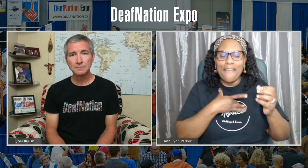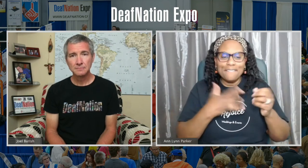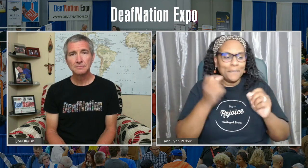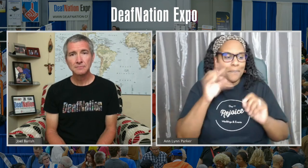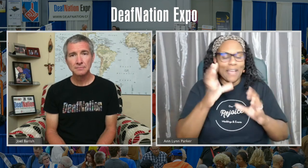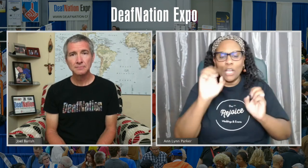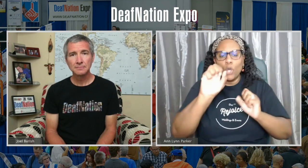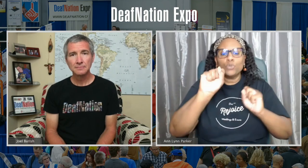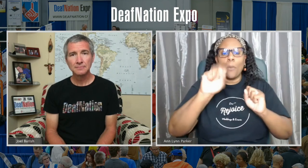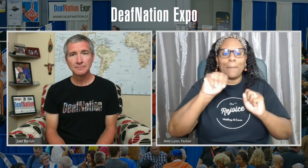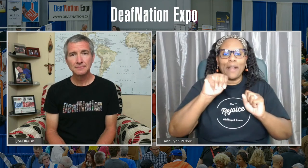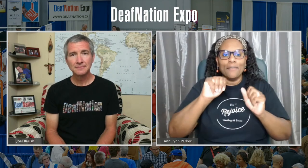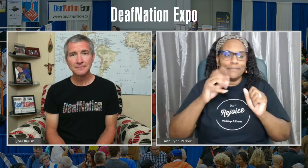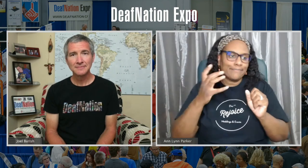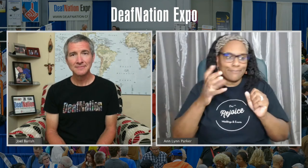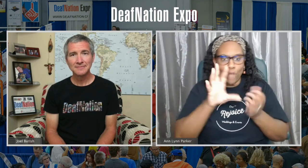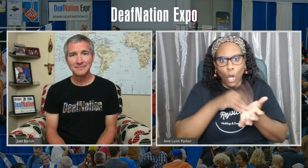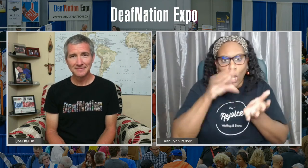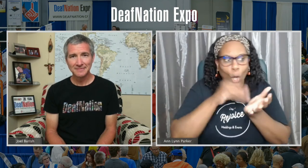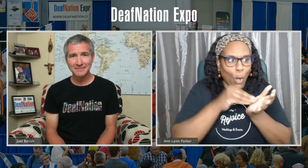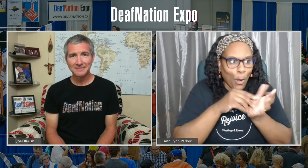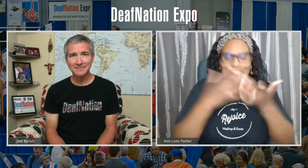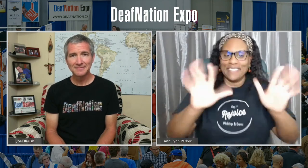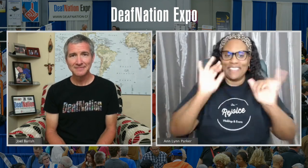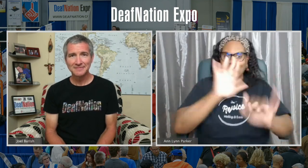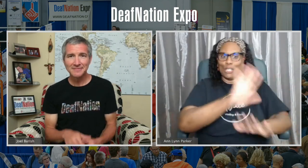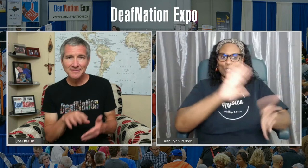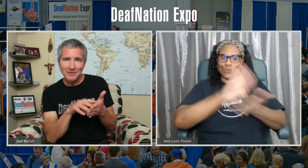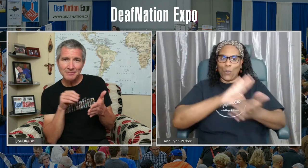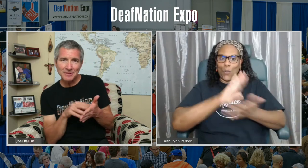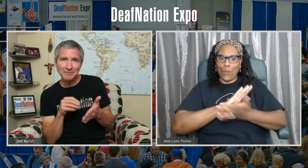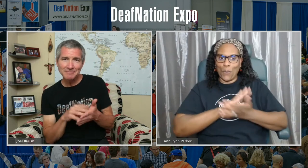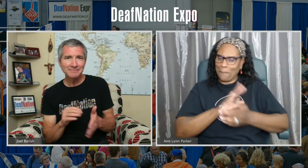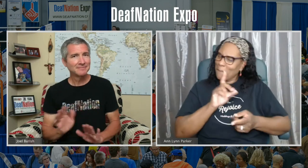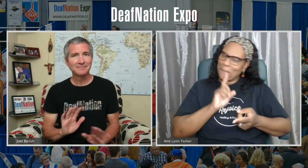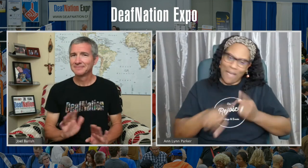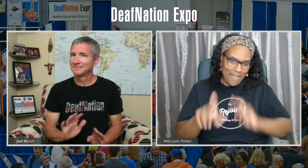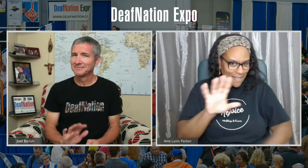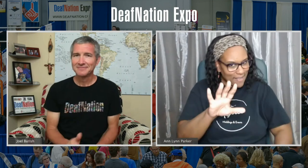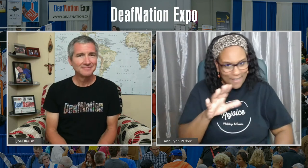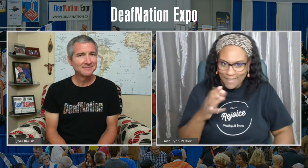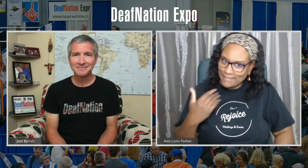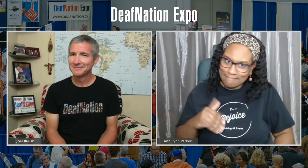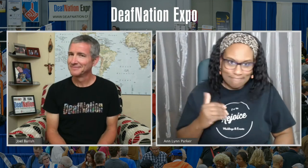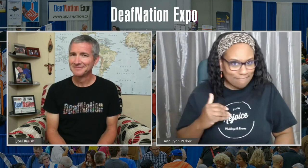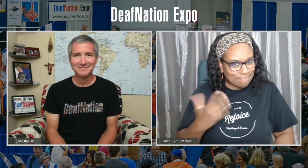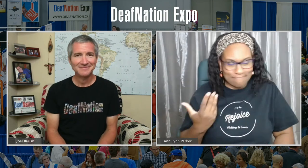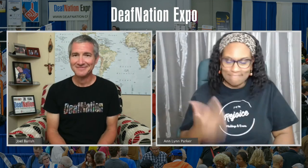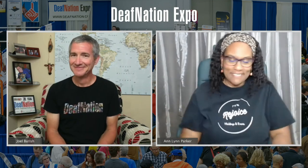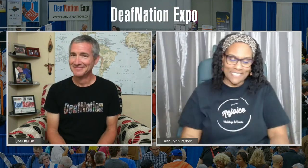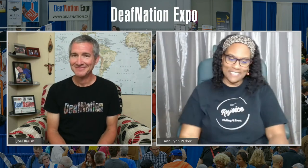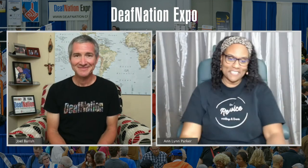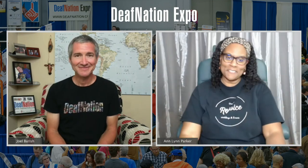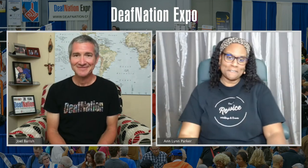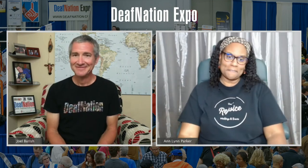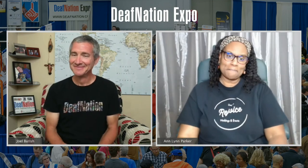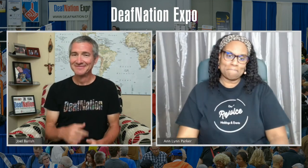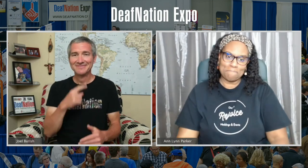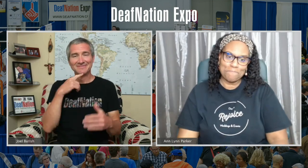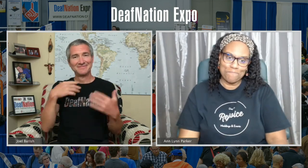There are many people on social media who are learning and that’s it, that’s their “school”, but no. Wow.